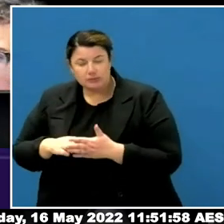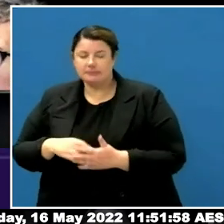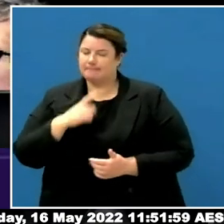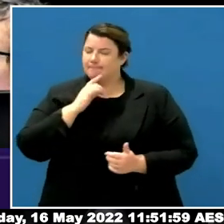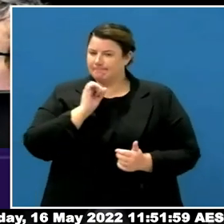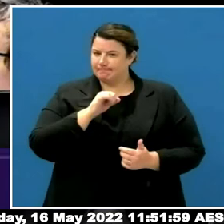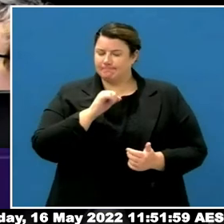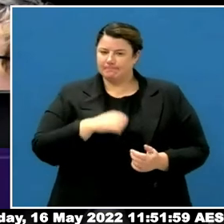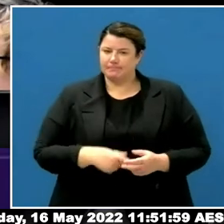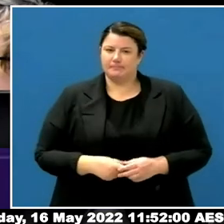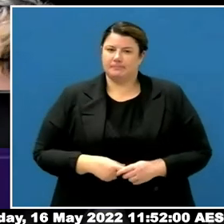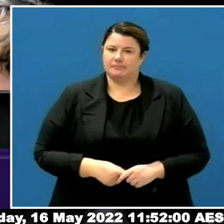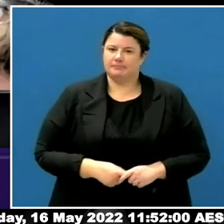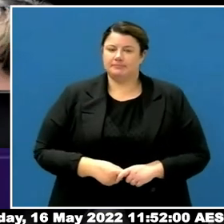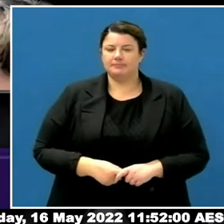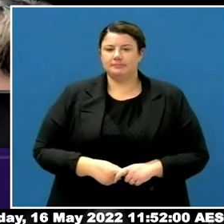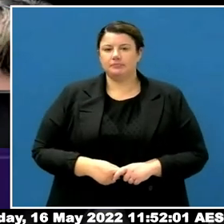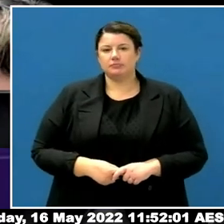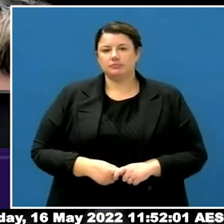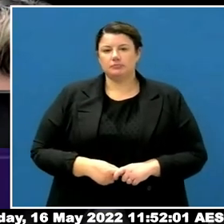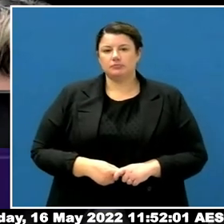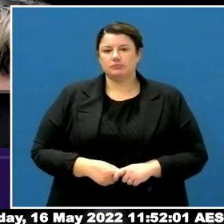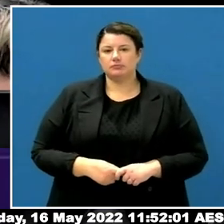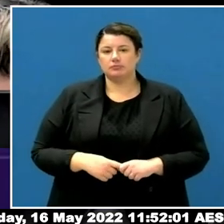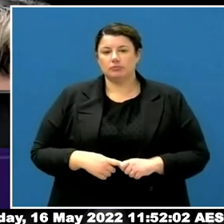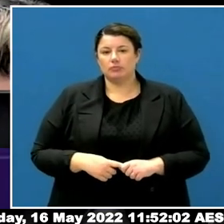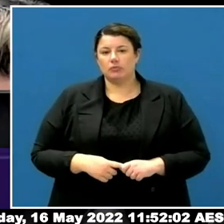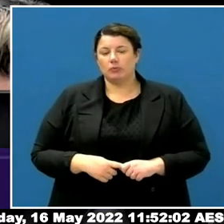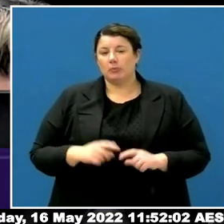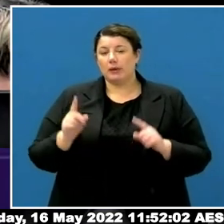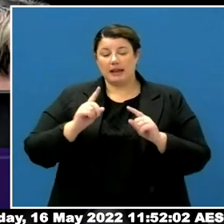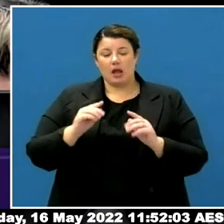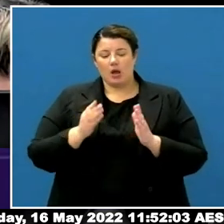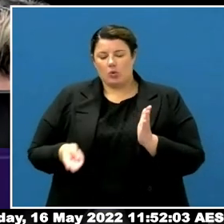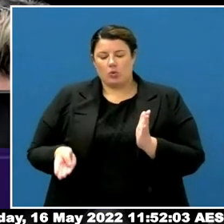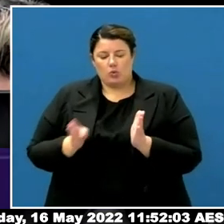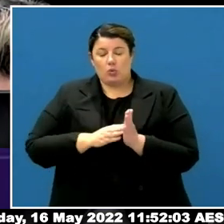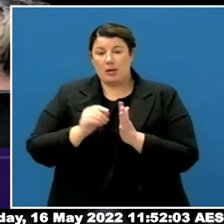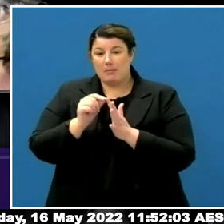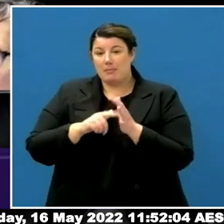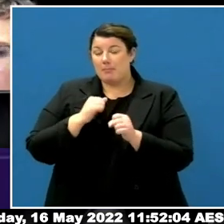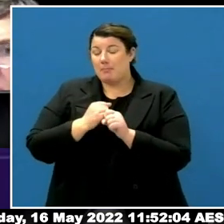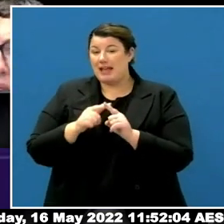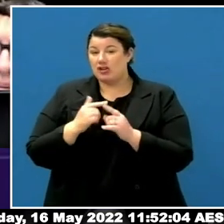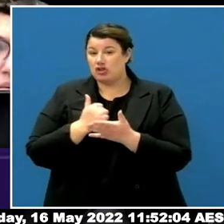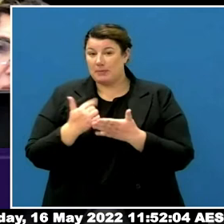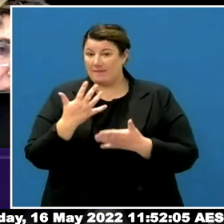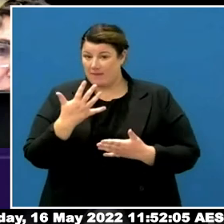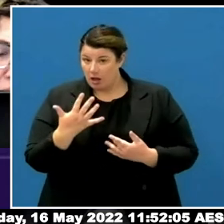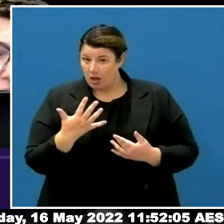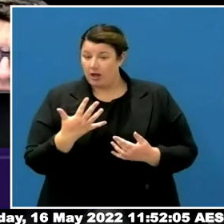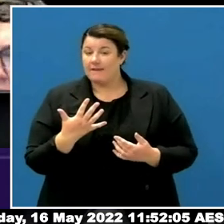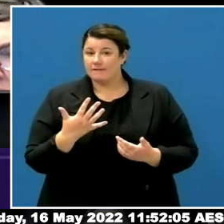If I can take to you page 5 of 12, there's a clause there headed Rights and